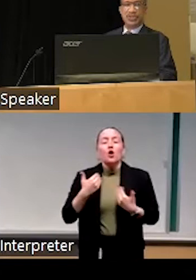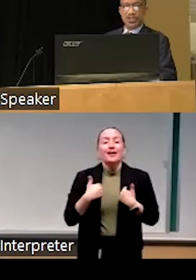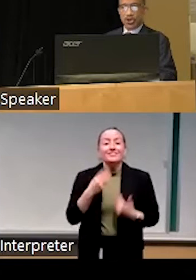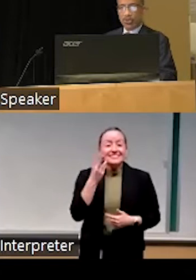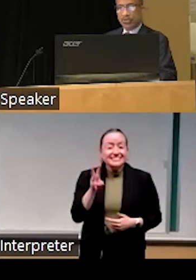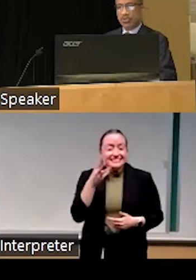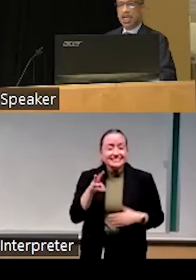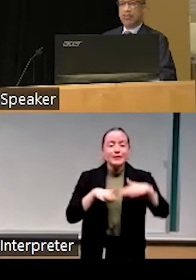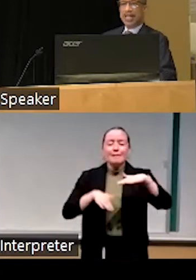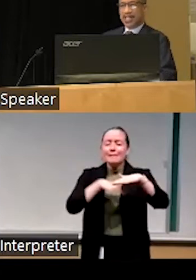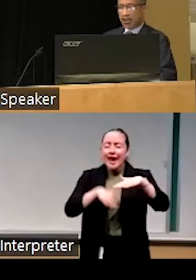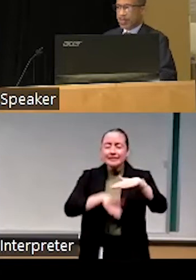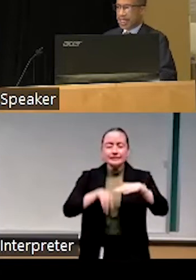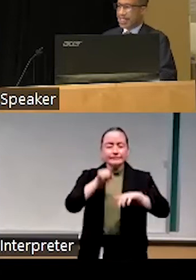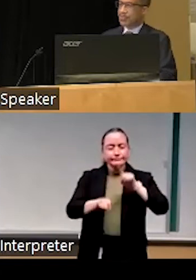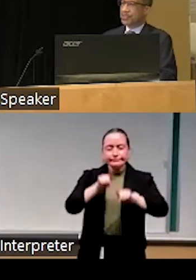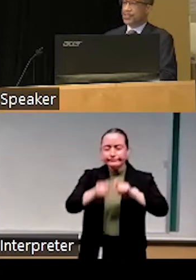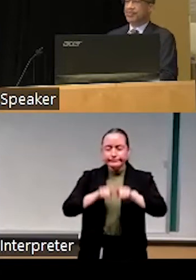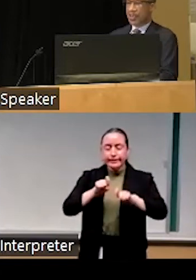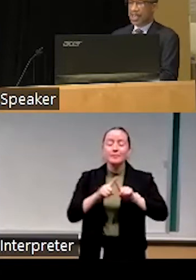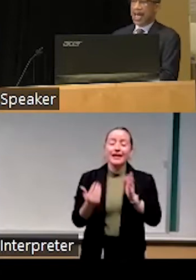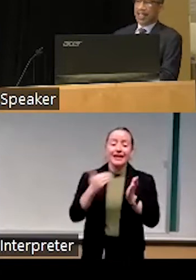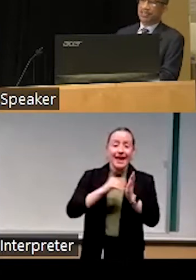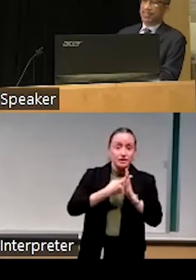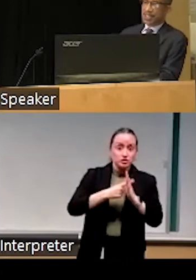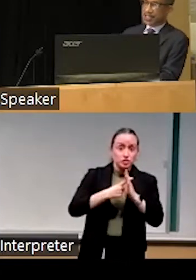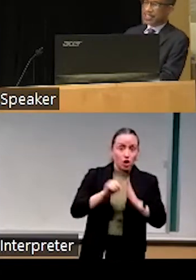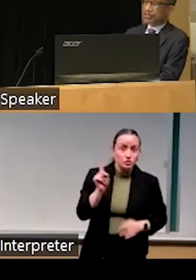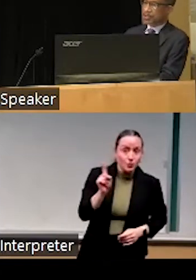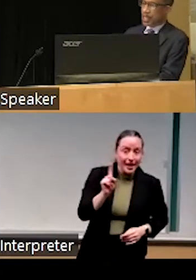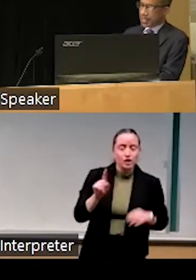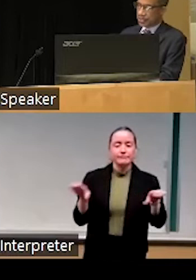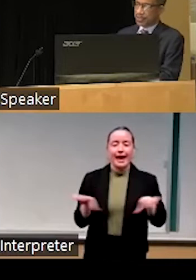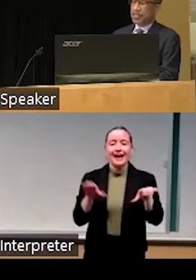that you can go through but I think it all begins with just very active listening to the patients